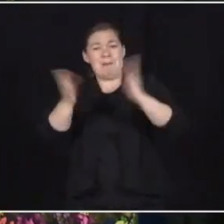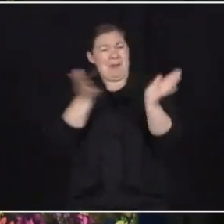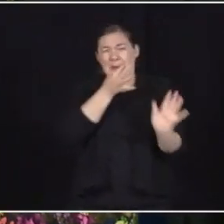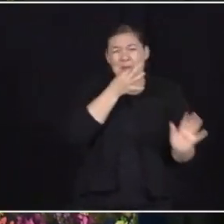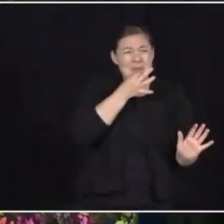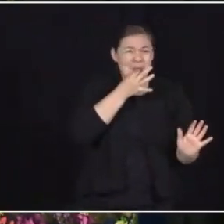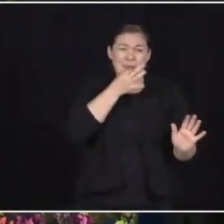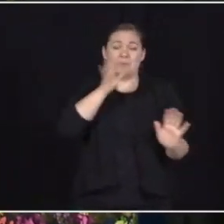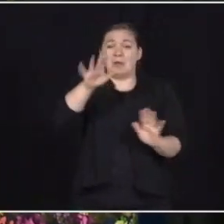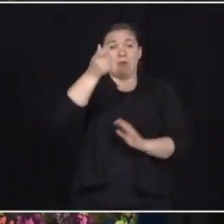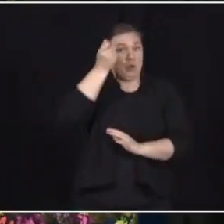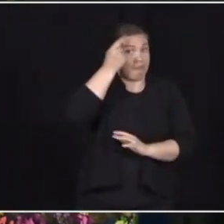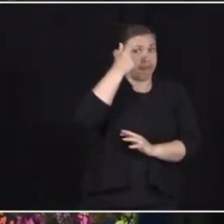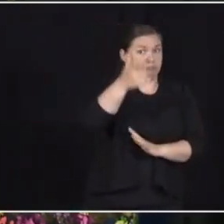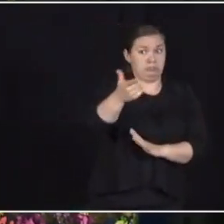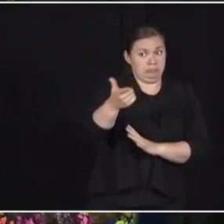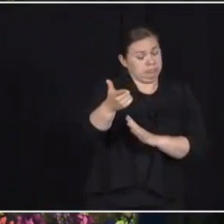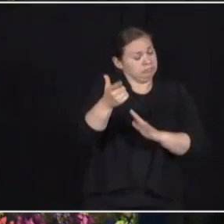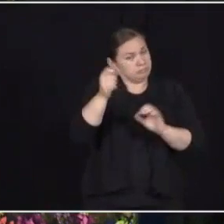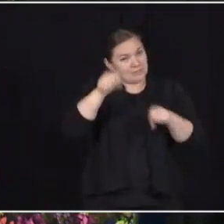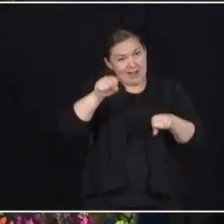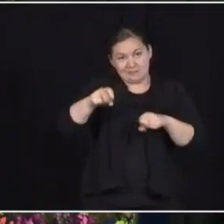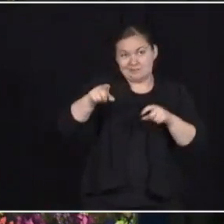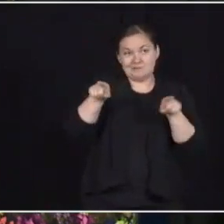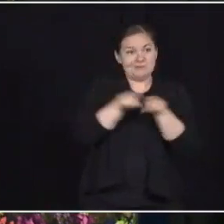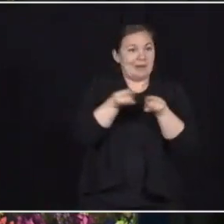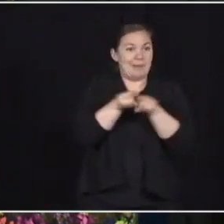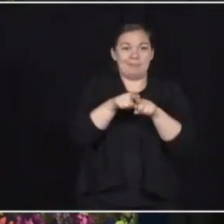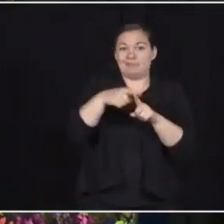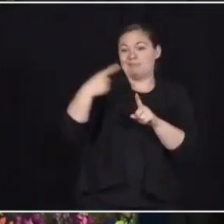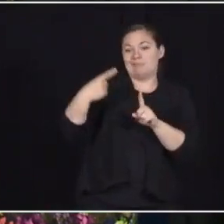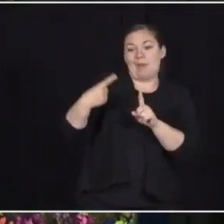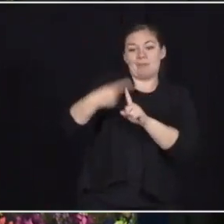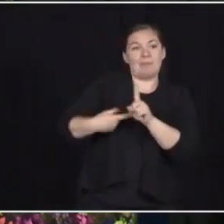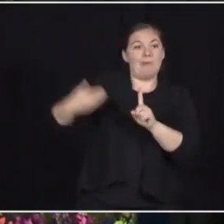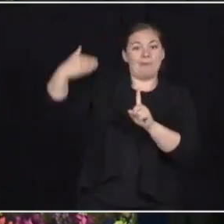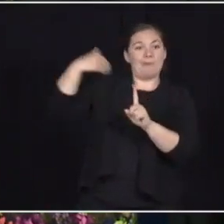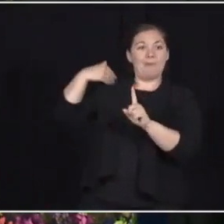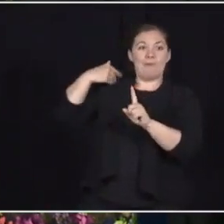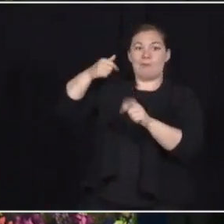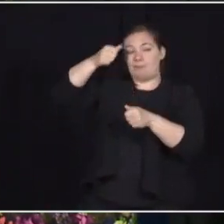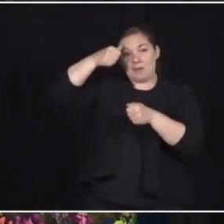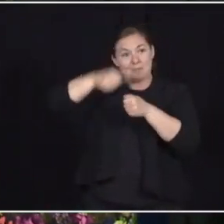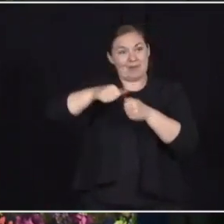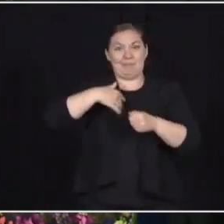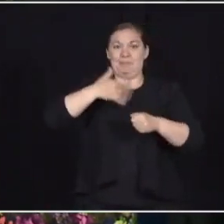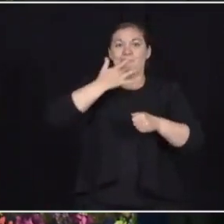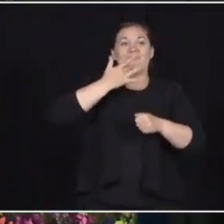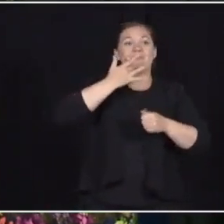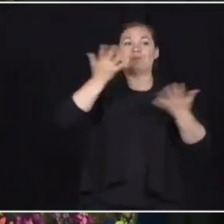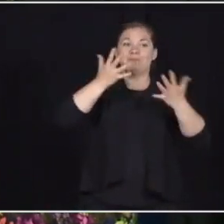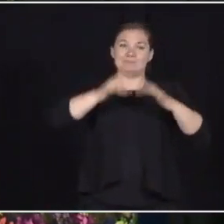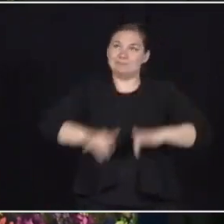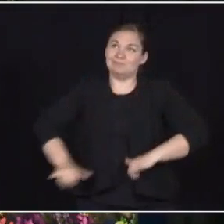And I understand what you are saying that goes back to a month and 1/2 ago. Certain areas for having outbreaks